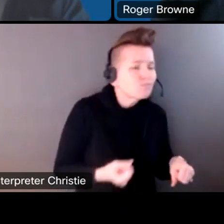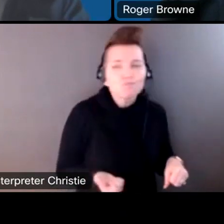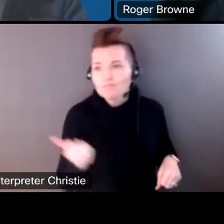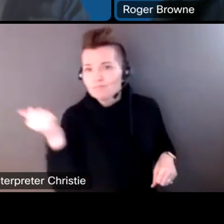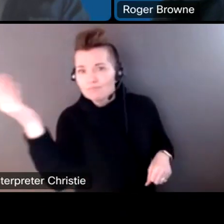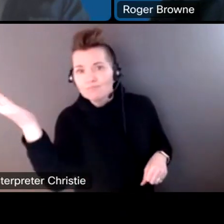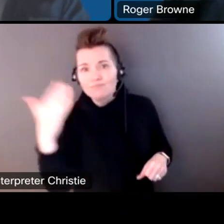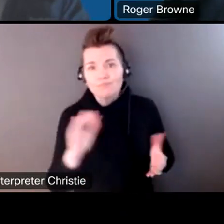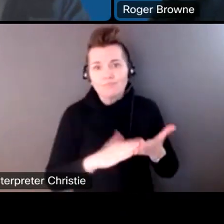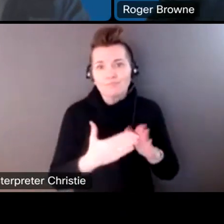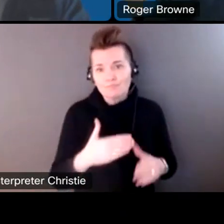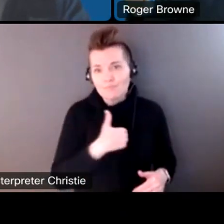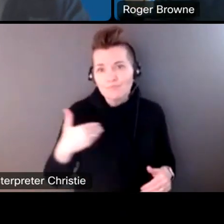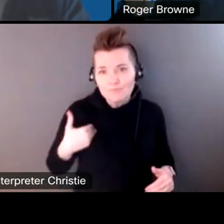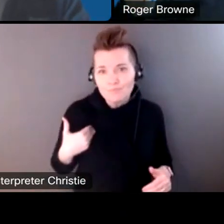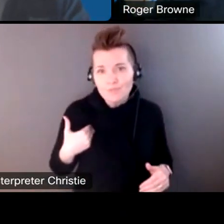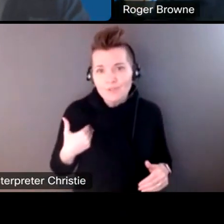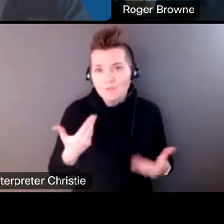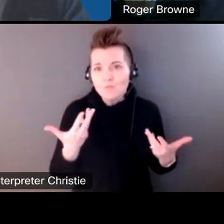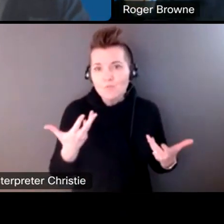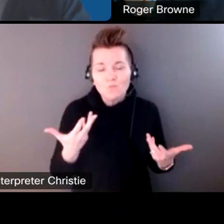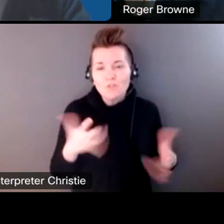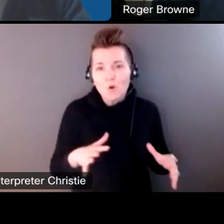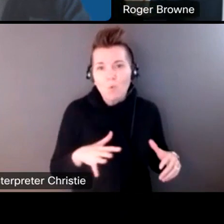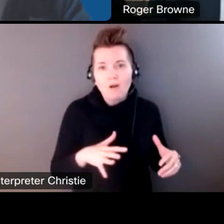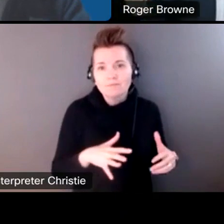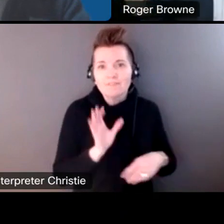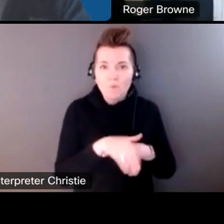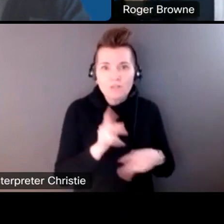that situation that you described. Really appreciate that comment, by the way.